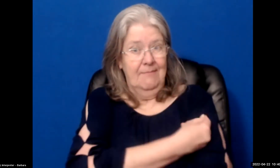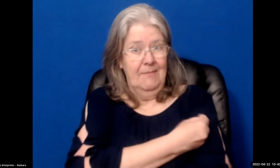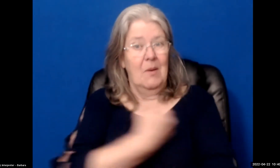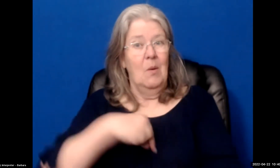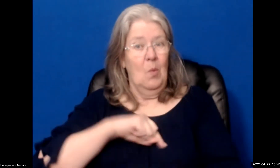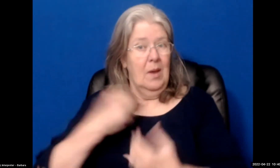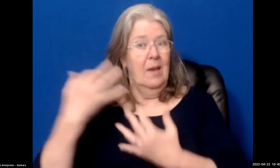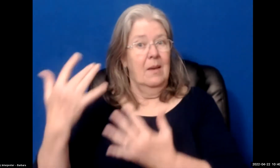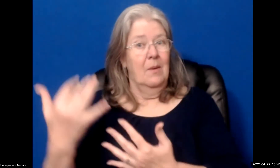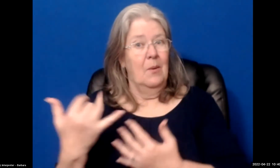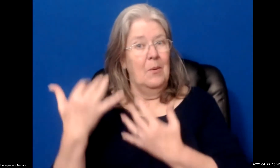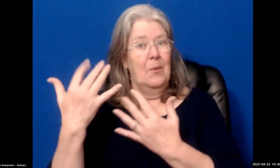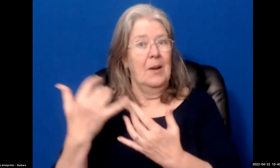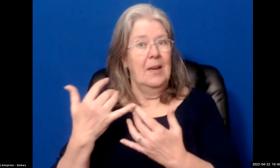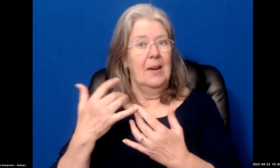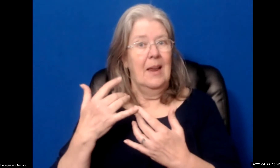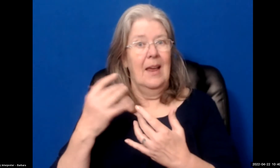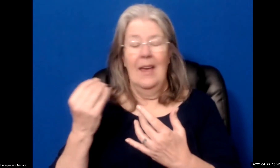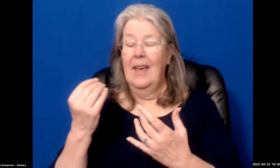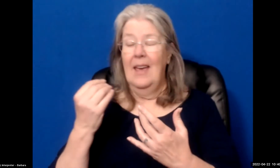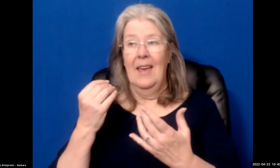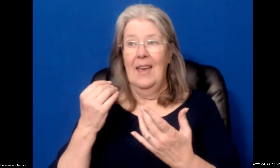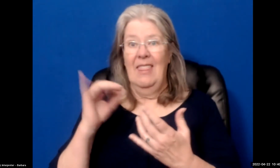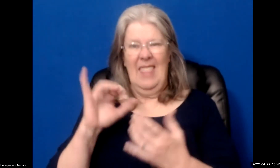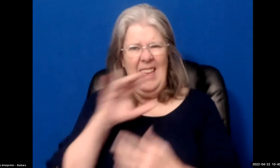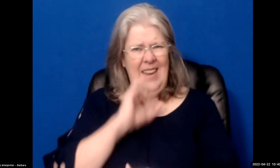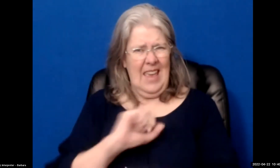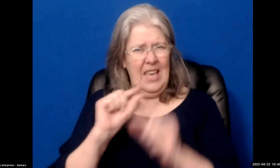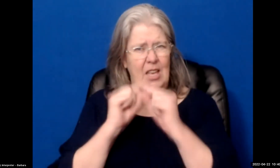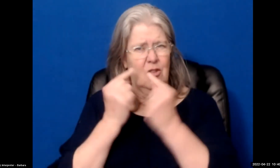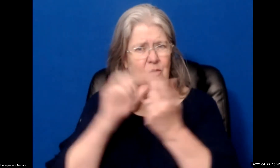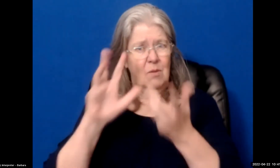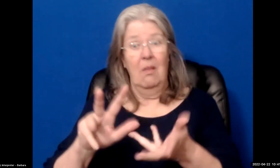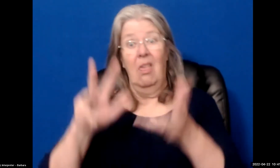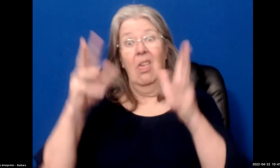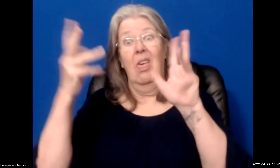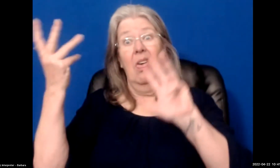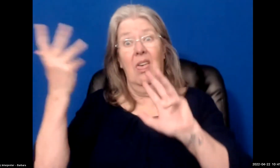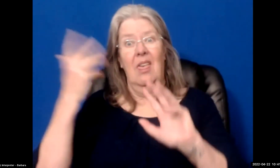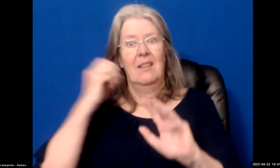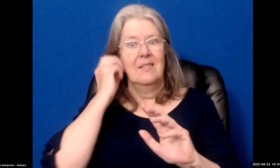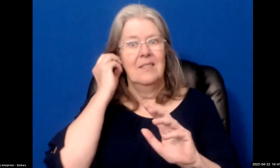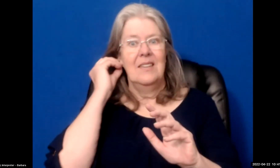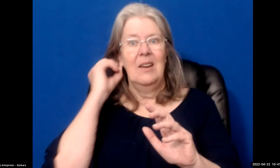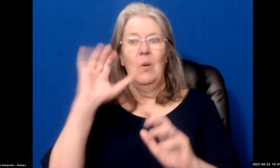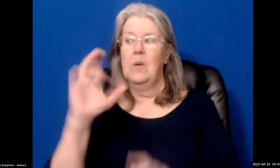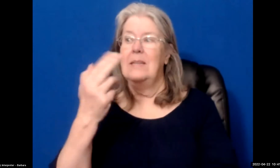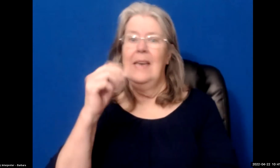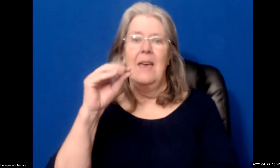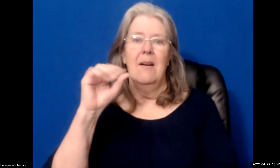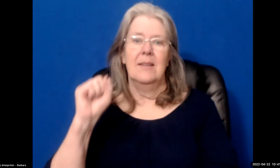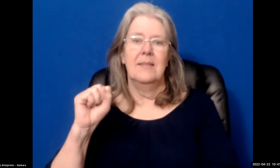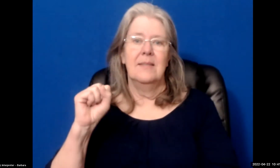And to kind of just seemed like chaos when that age group got released to be able to --